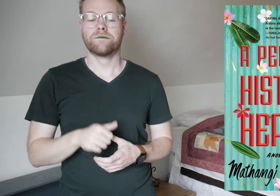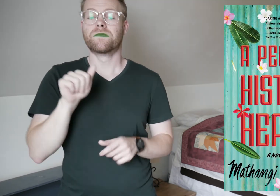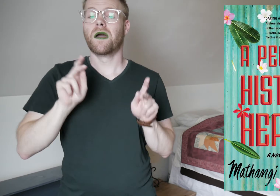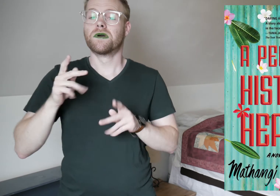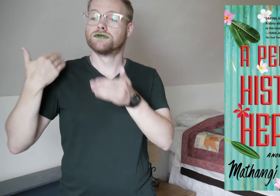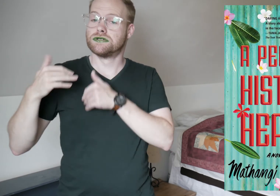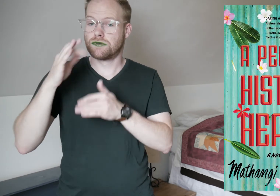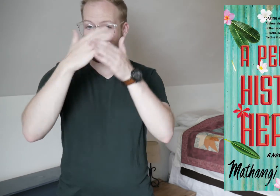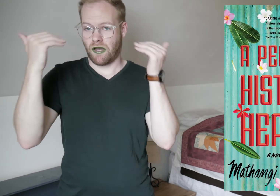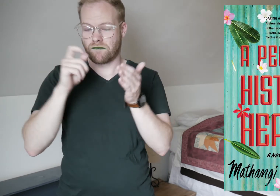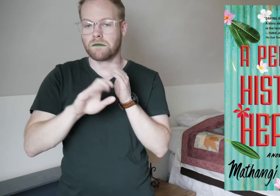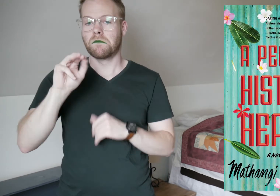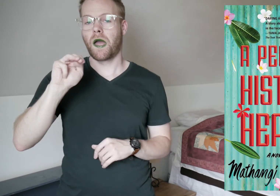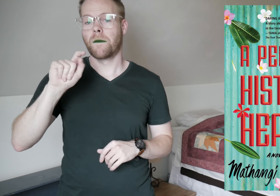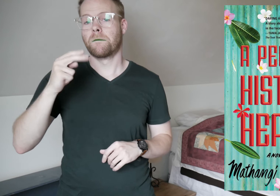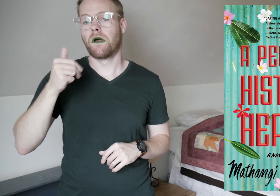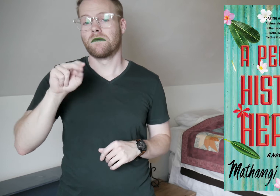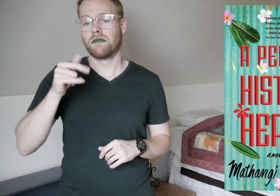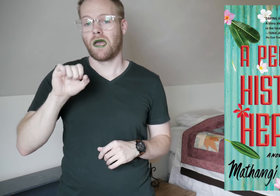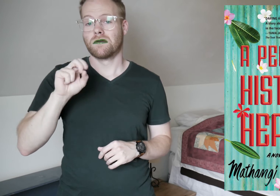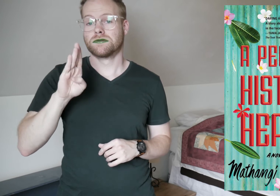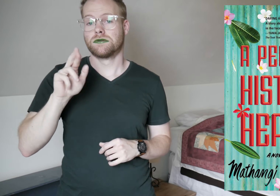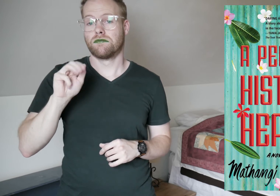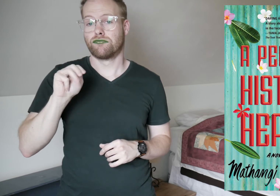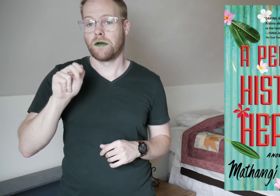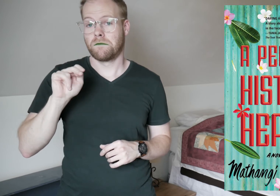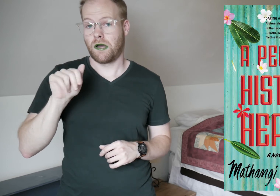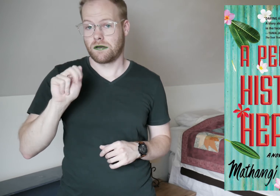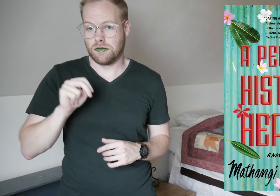A People’s History of Heaven by Mathangi Subramanian.